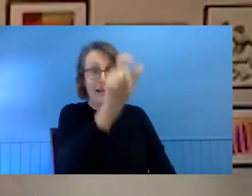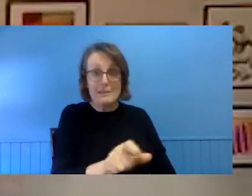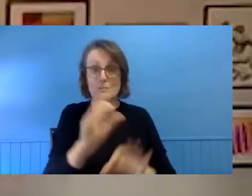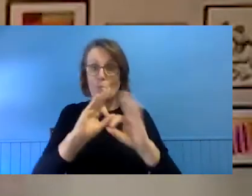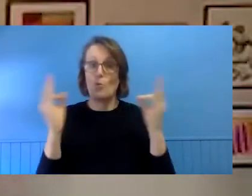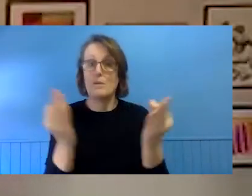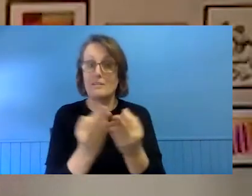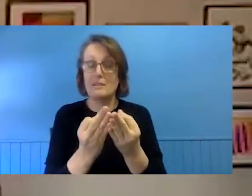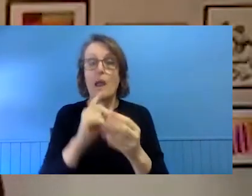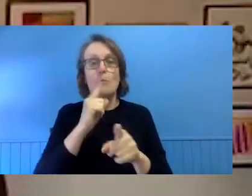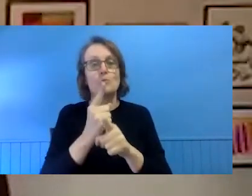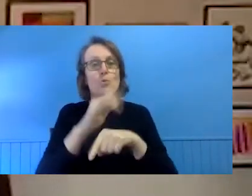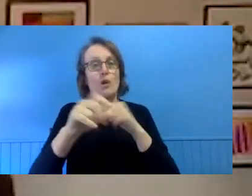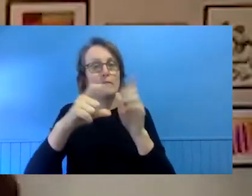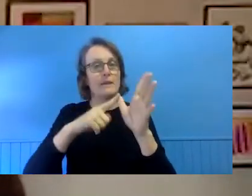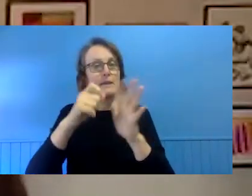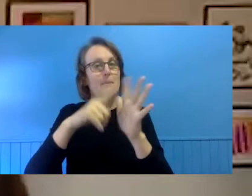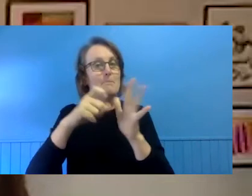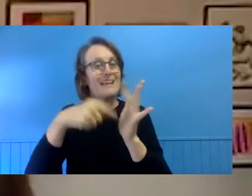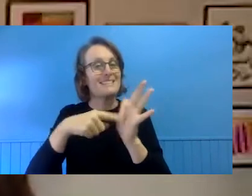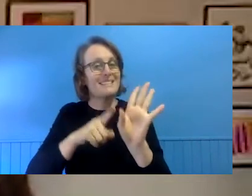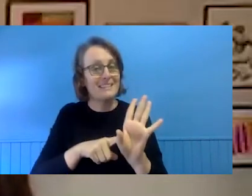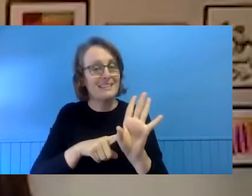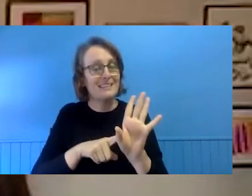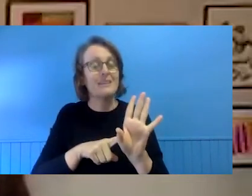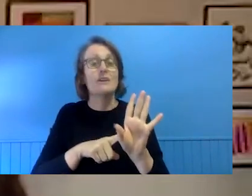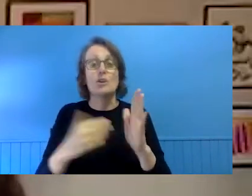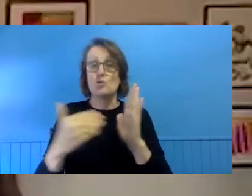focus on capacity. Monica wants you to leave today thinking about how to